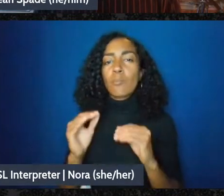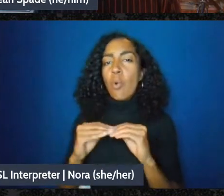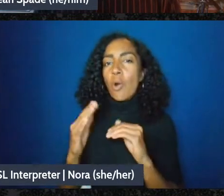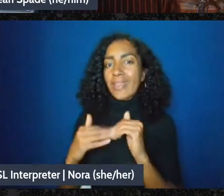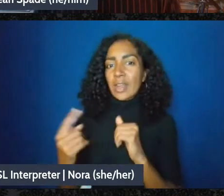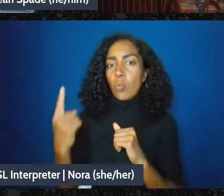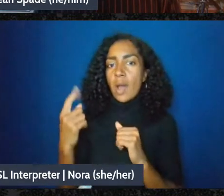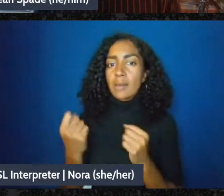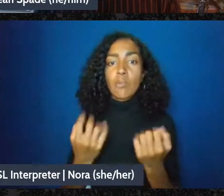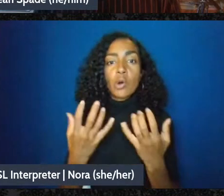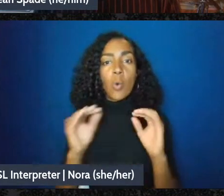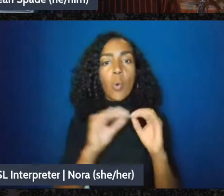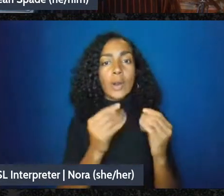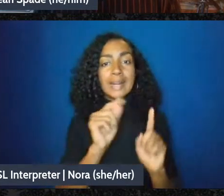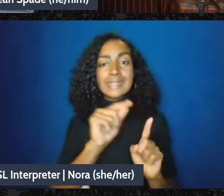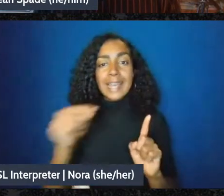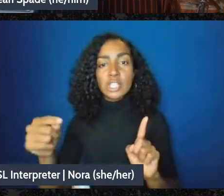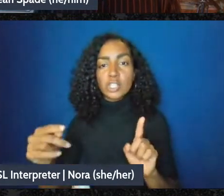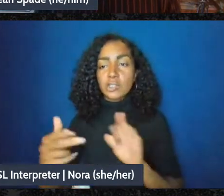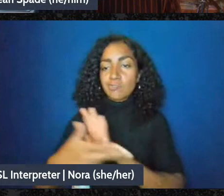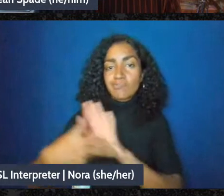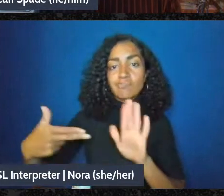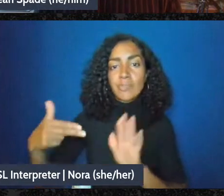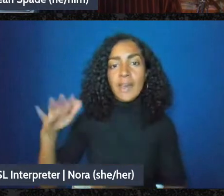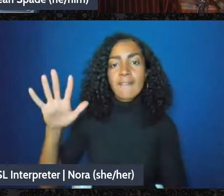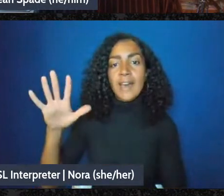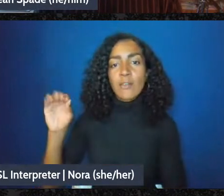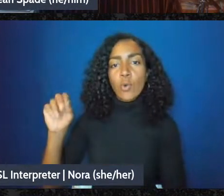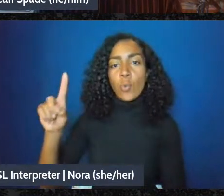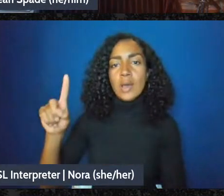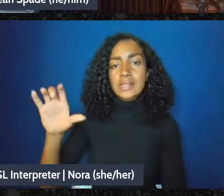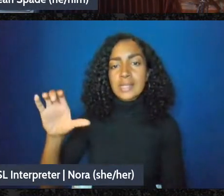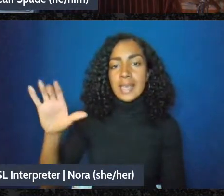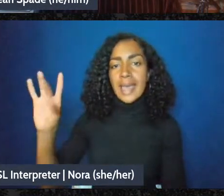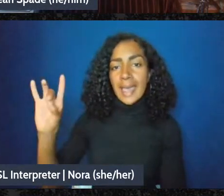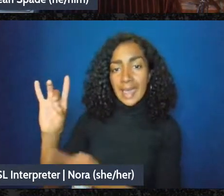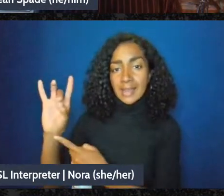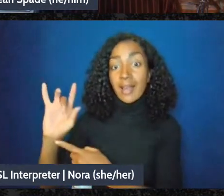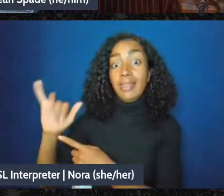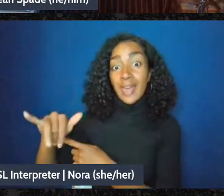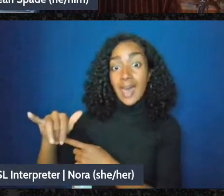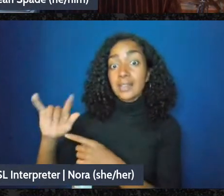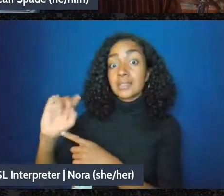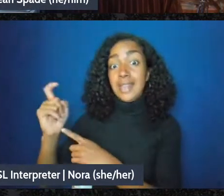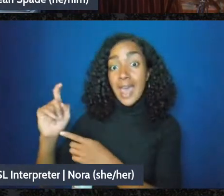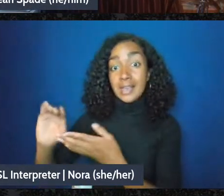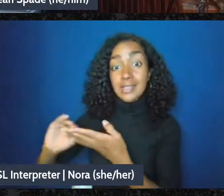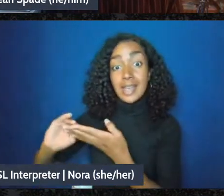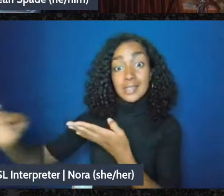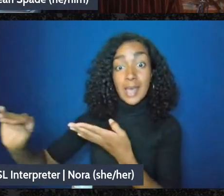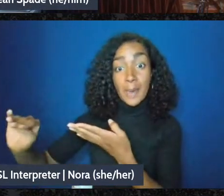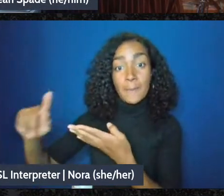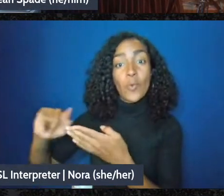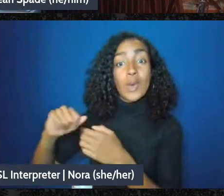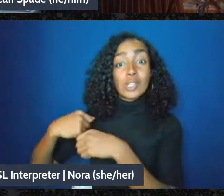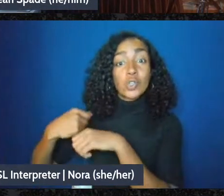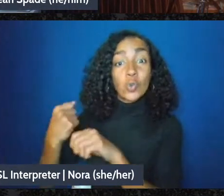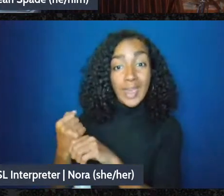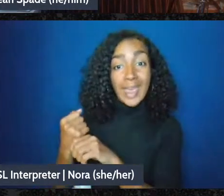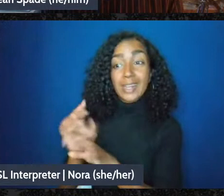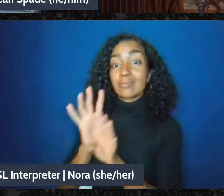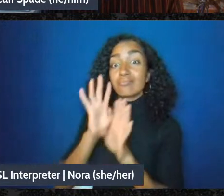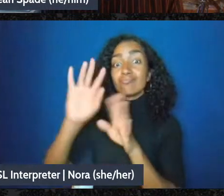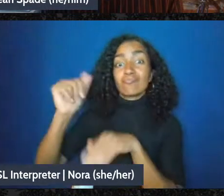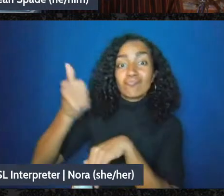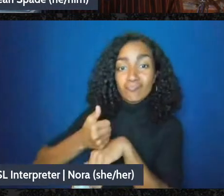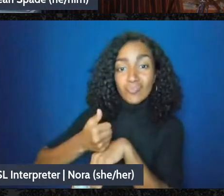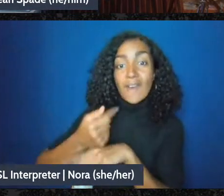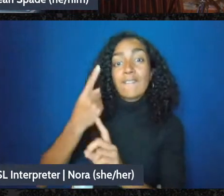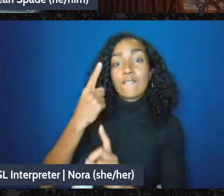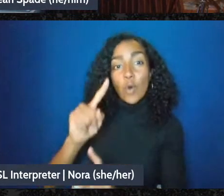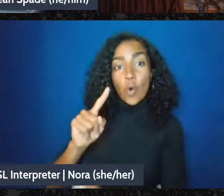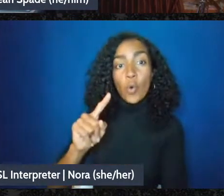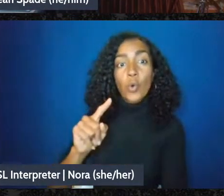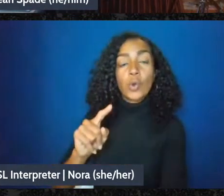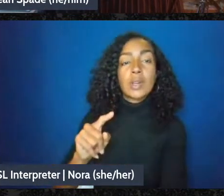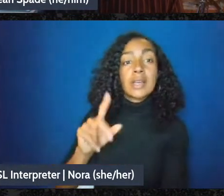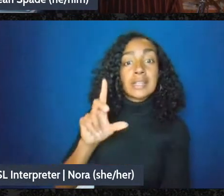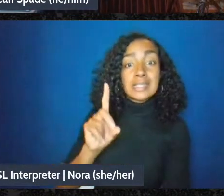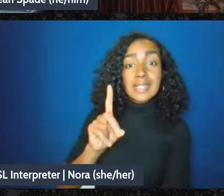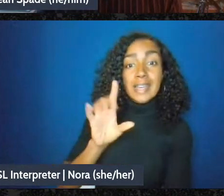a type of tax exemption that was created for, you know, like the VFW or the girl scouts